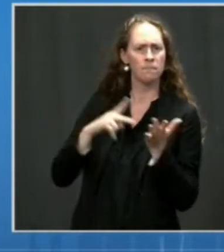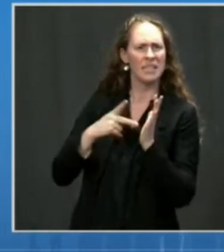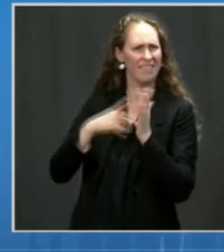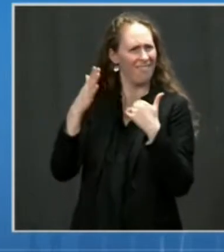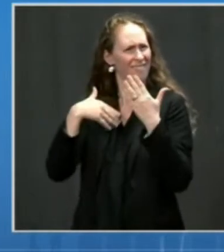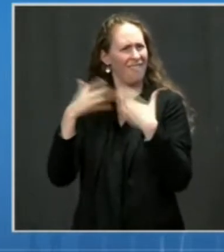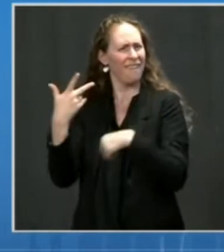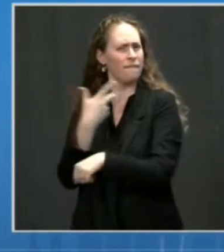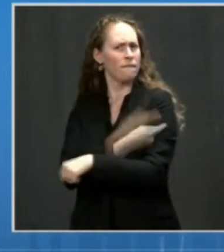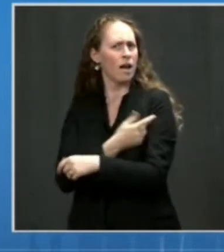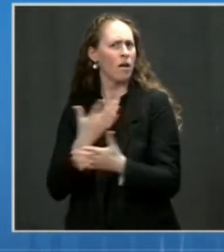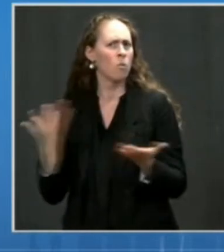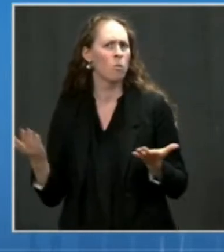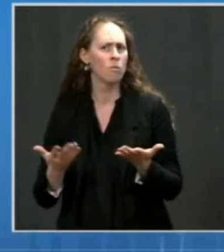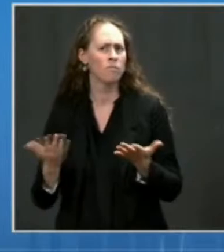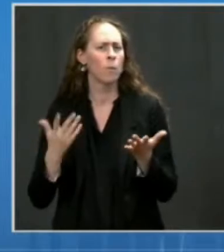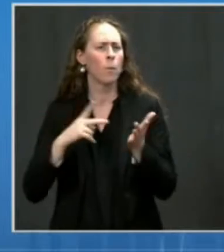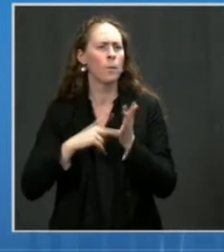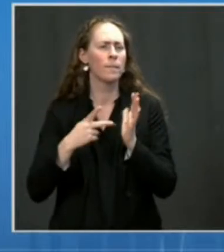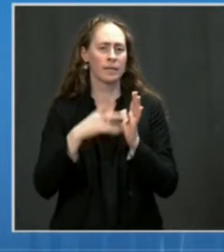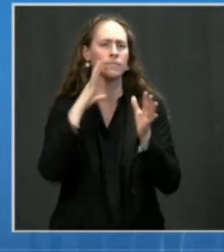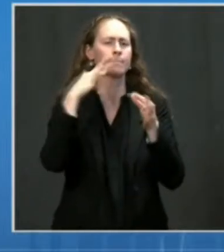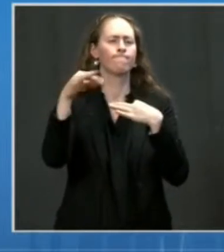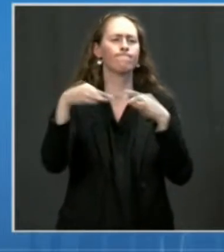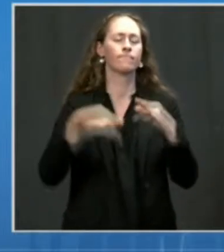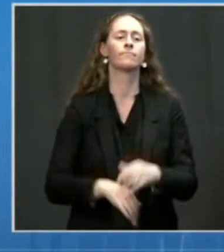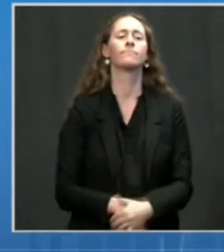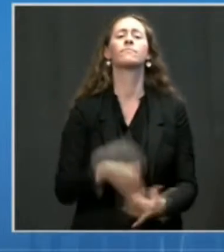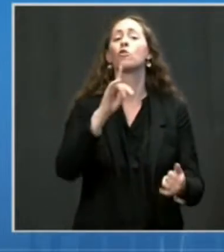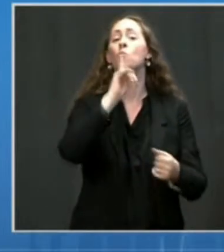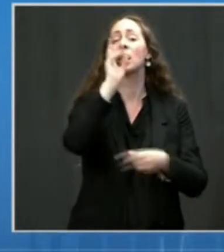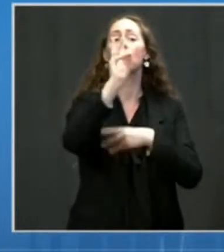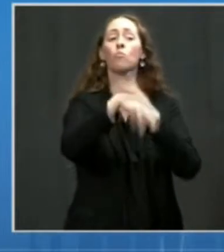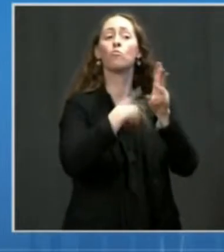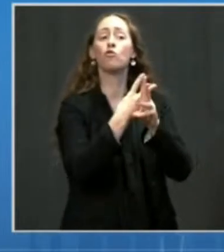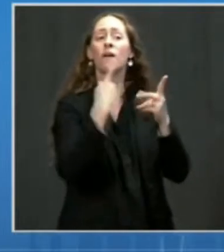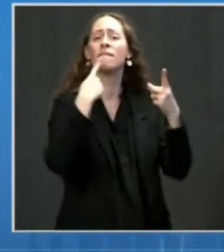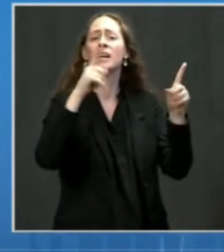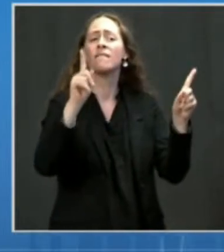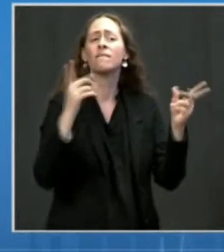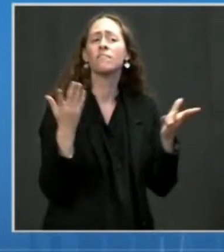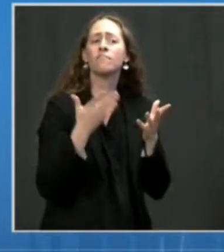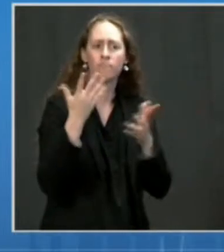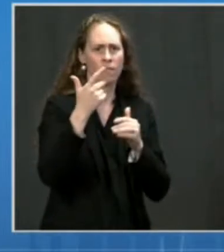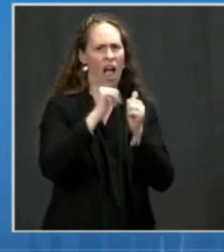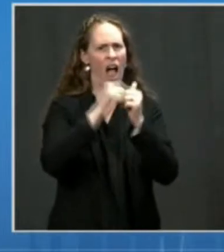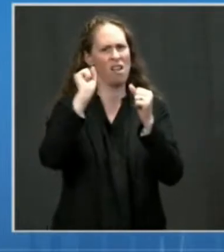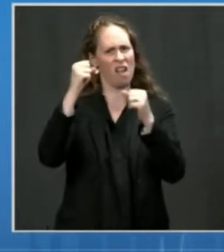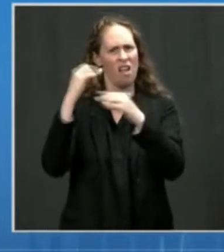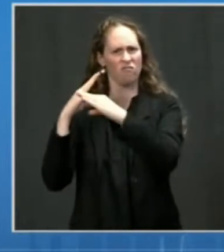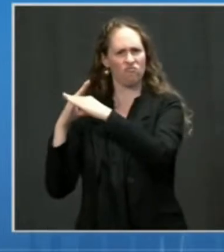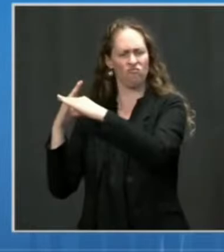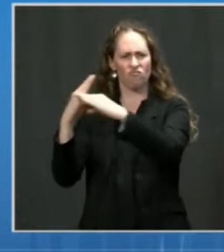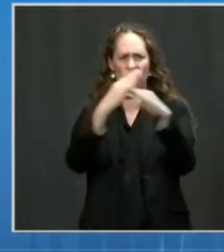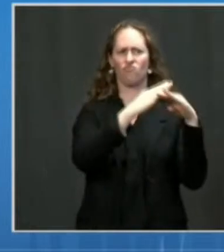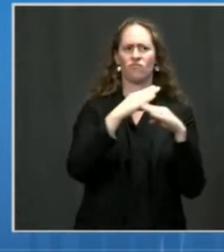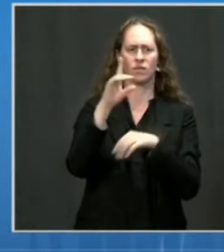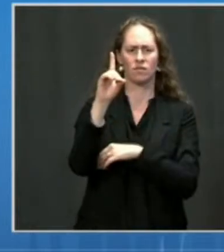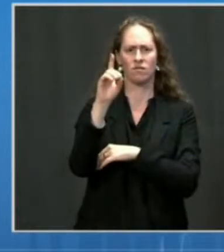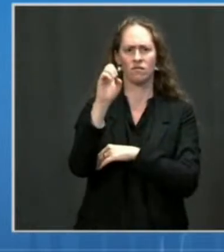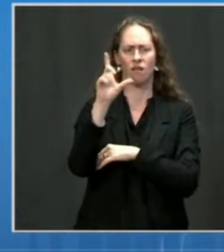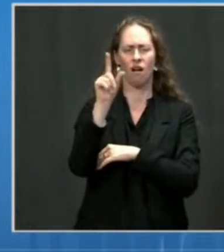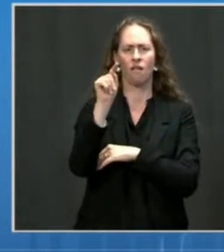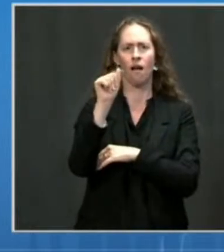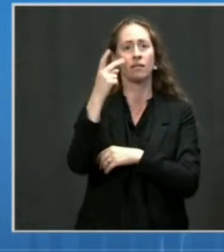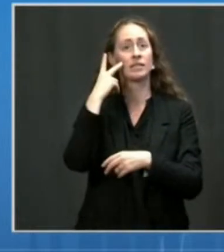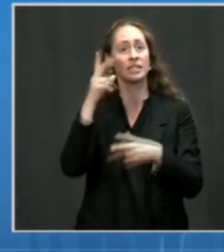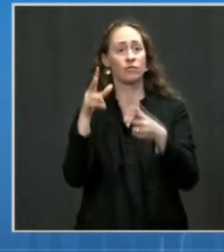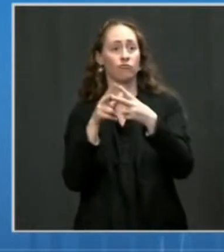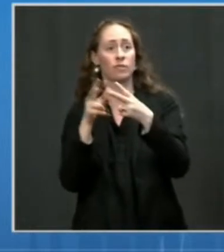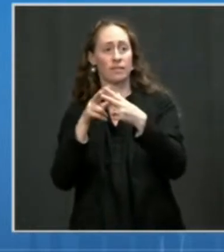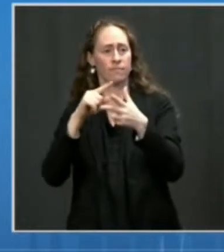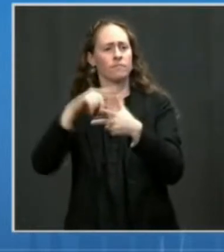THROUGH INFECTIONS, WHAT THEY